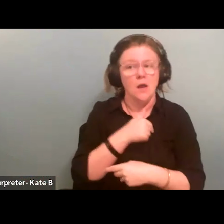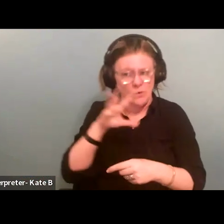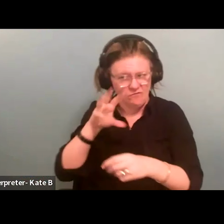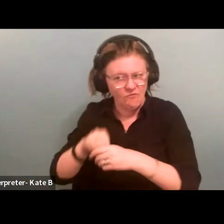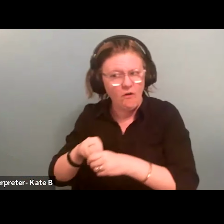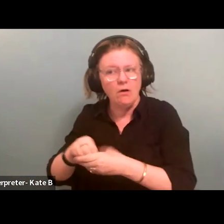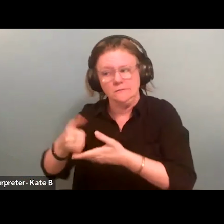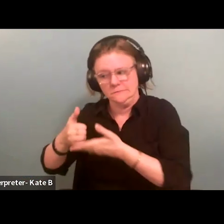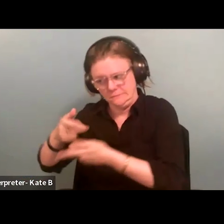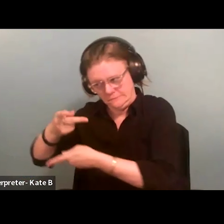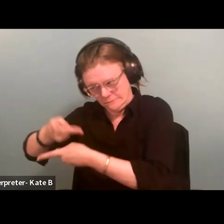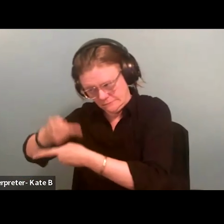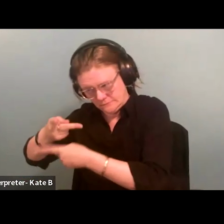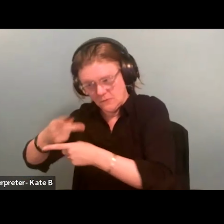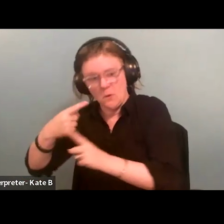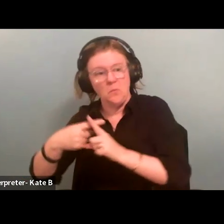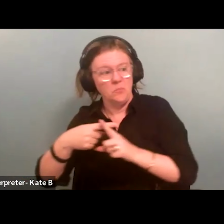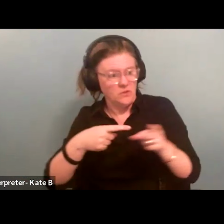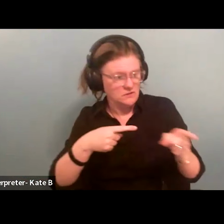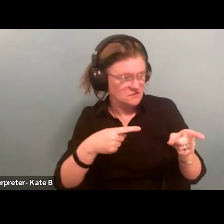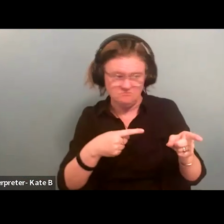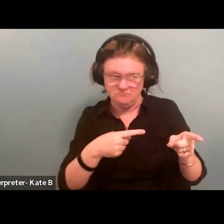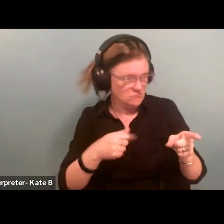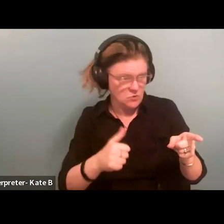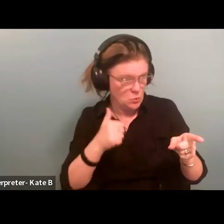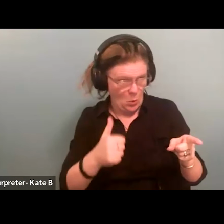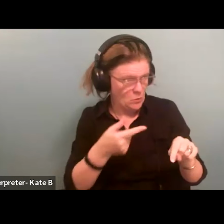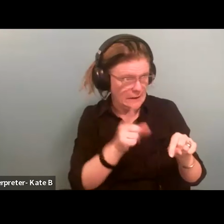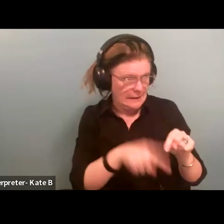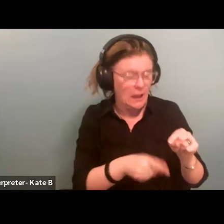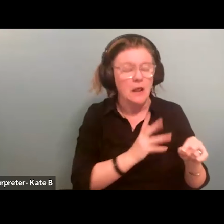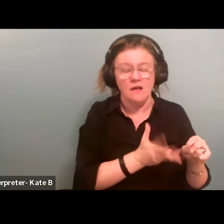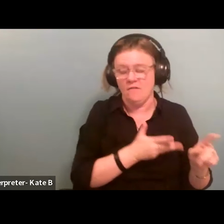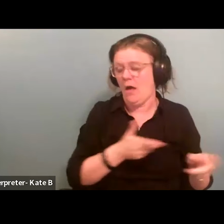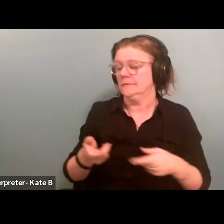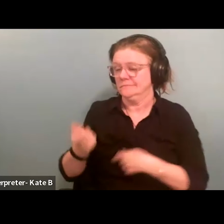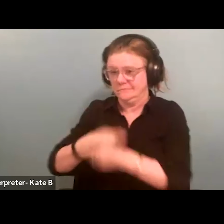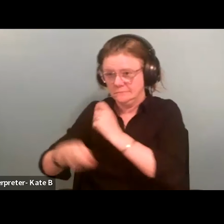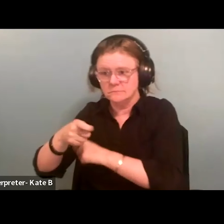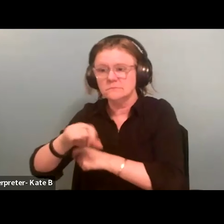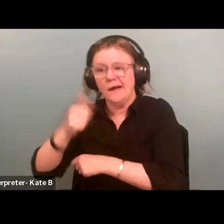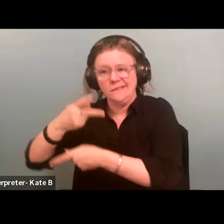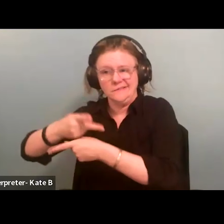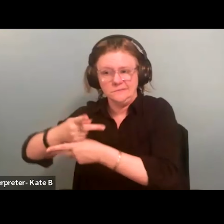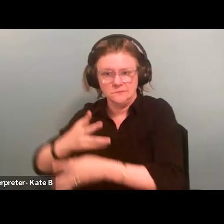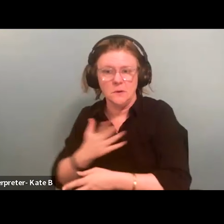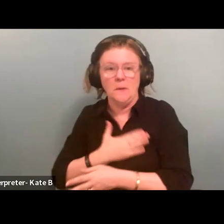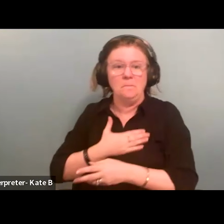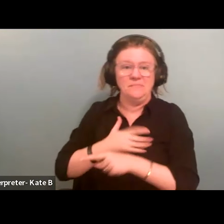that caregivers are provided in those cases. So please call before it ever gets to an abandonment.